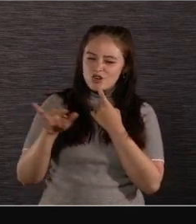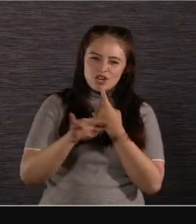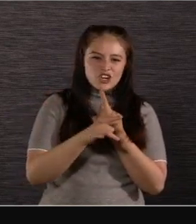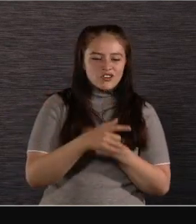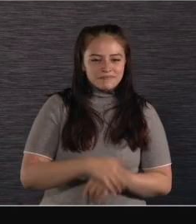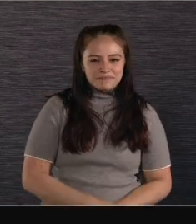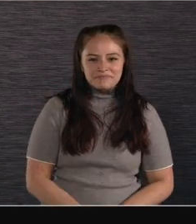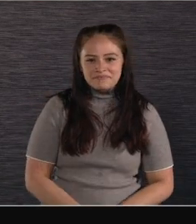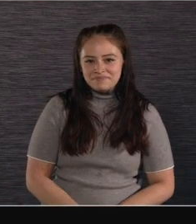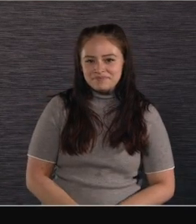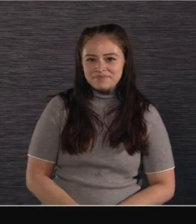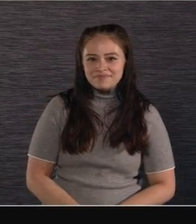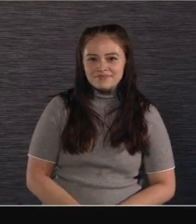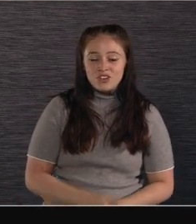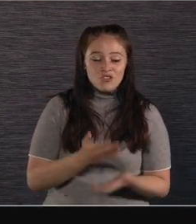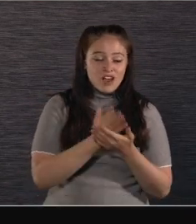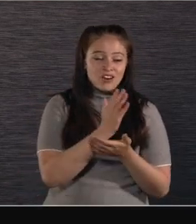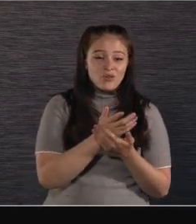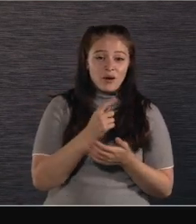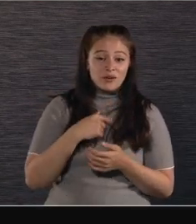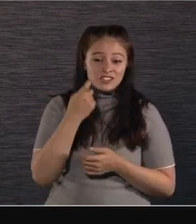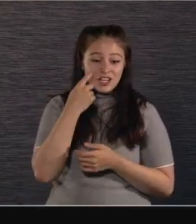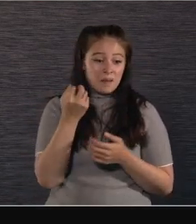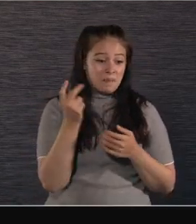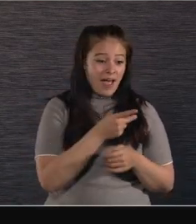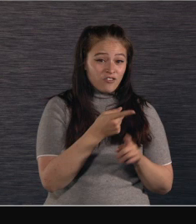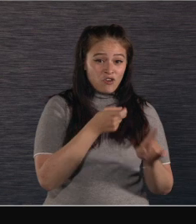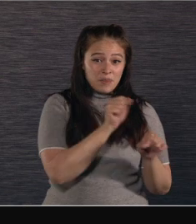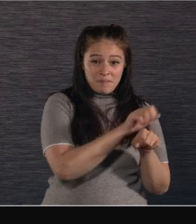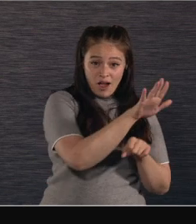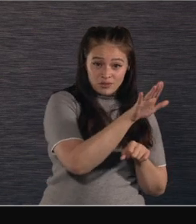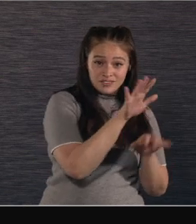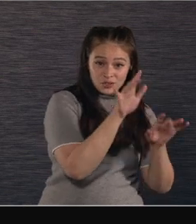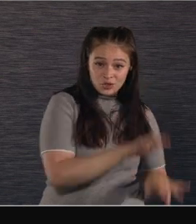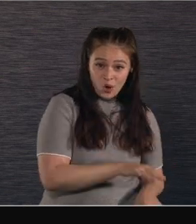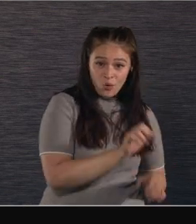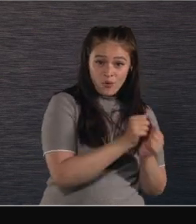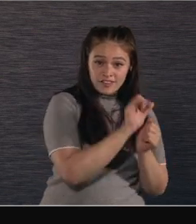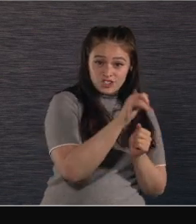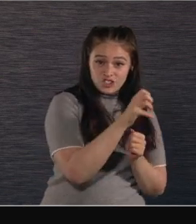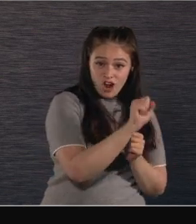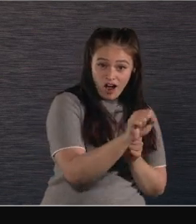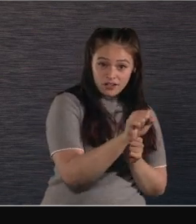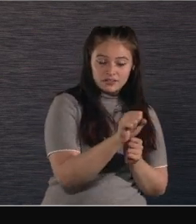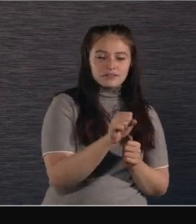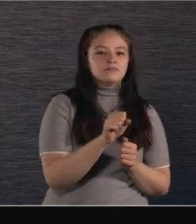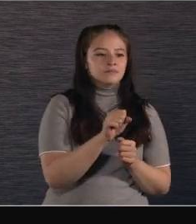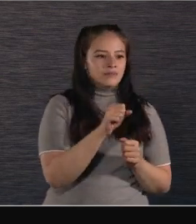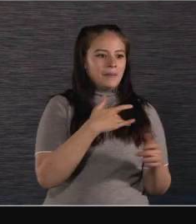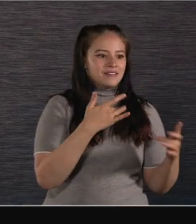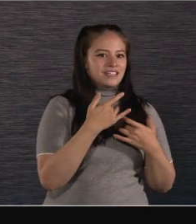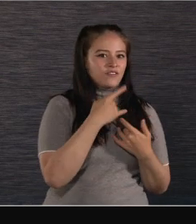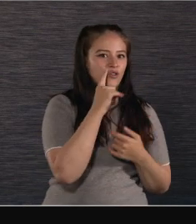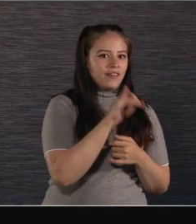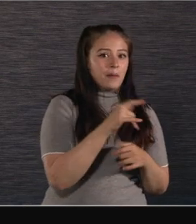All right. We just got back from the mountains, with Joss Christiansen. That was awesome. I'm stoked on that. We're out here at the beach